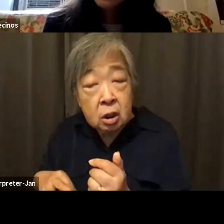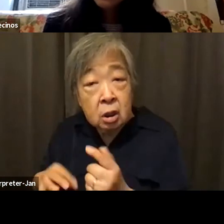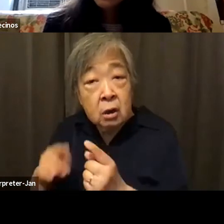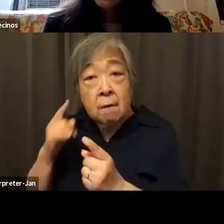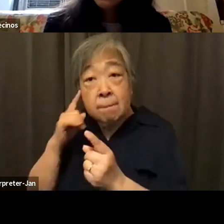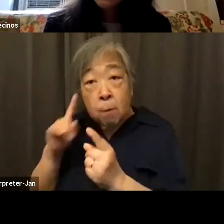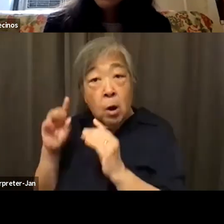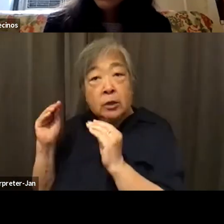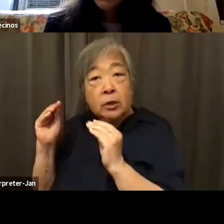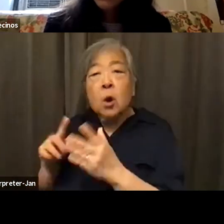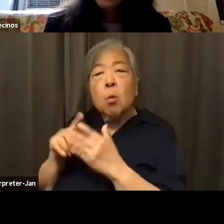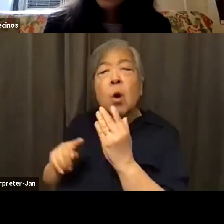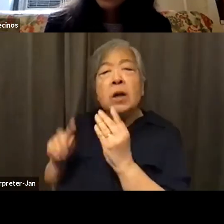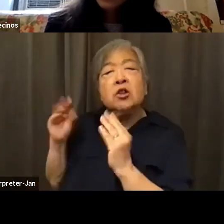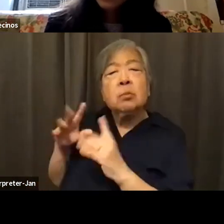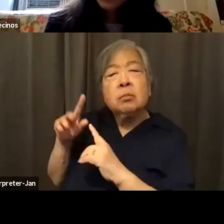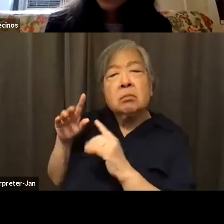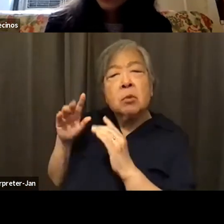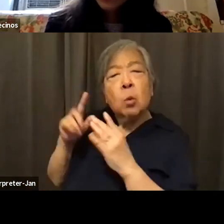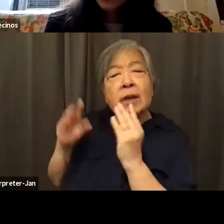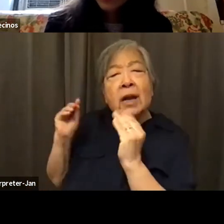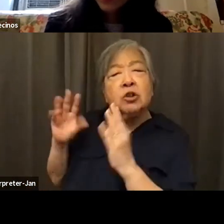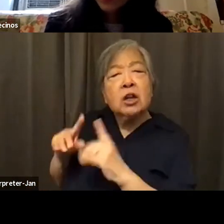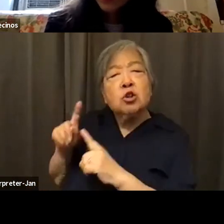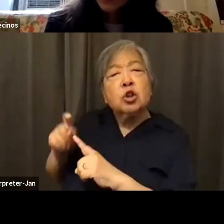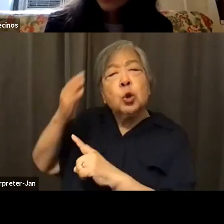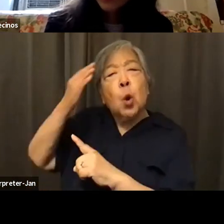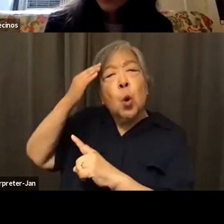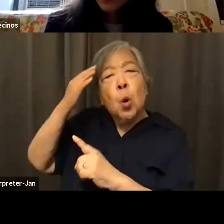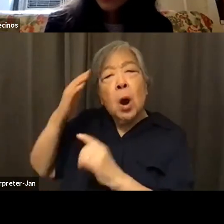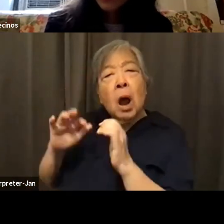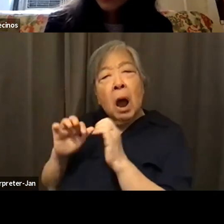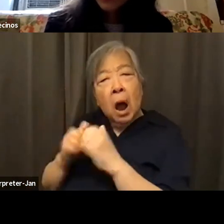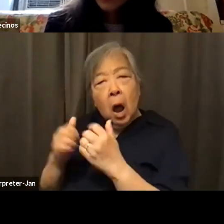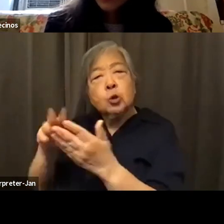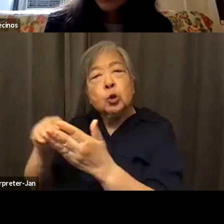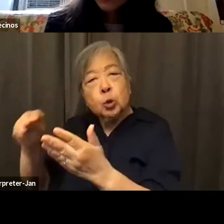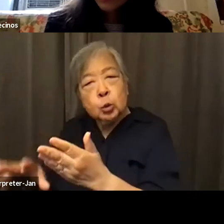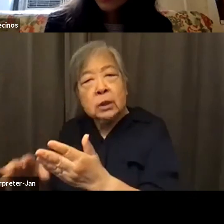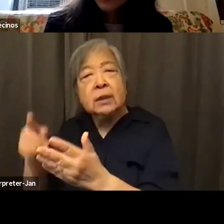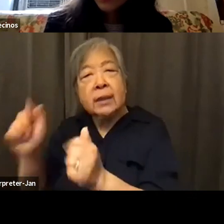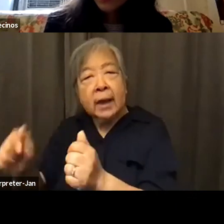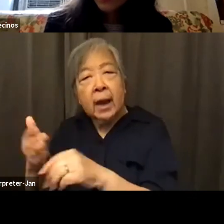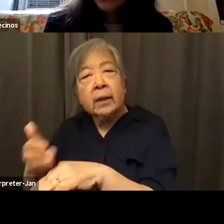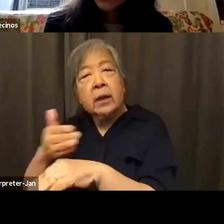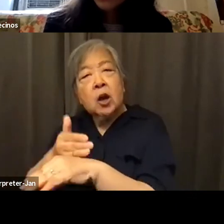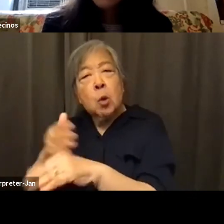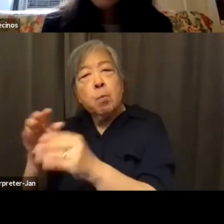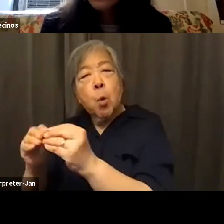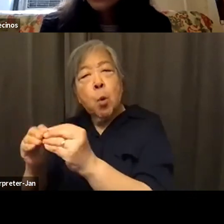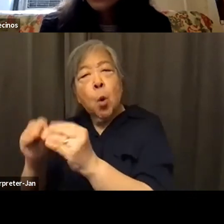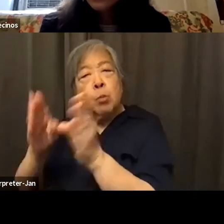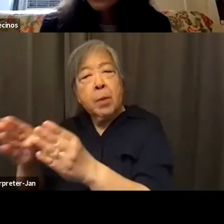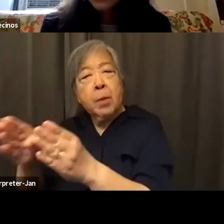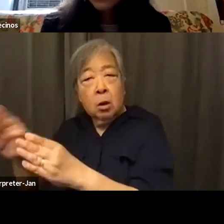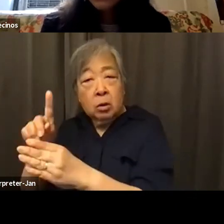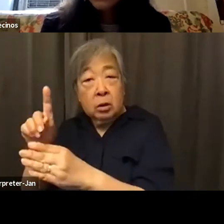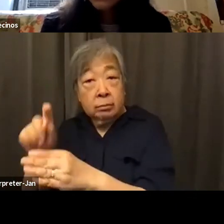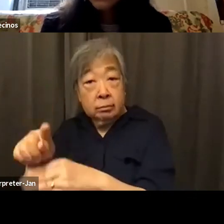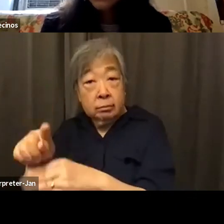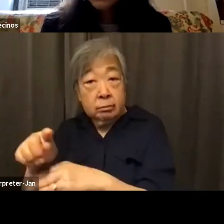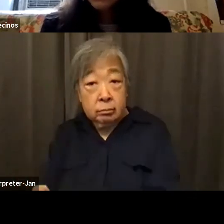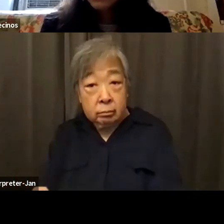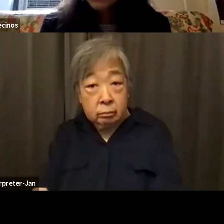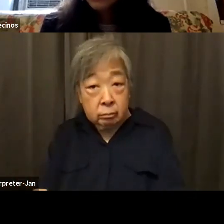to know or for the student to be prepared in?